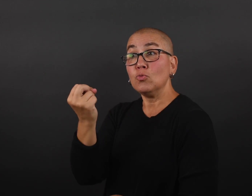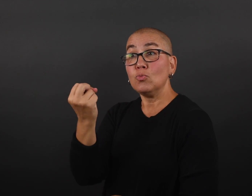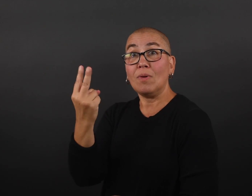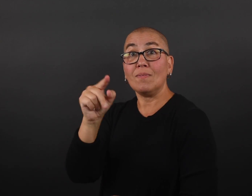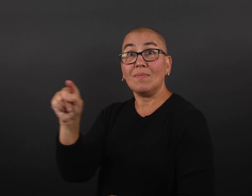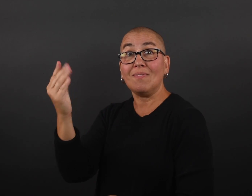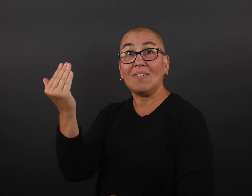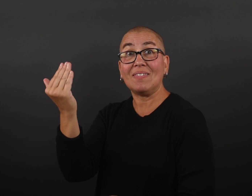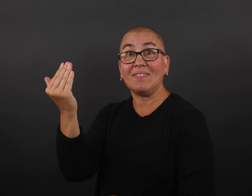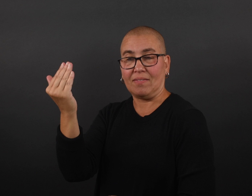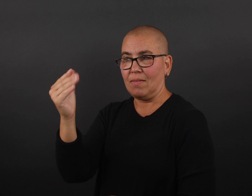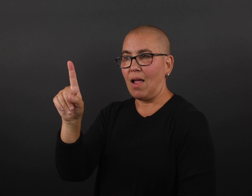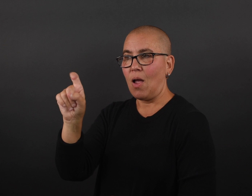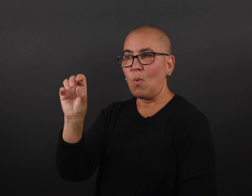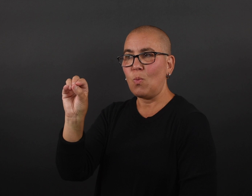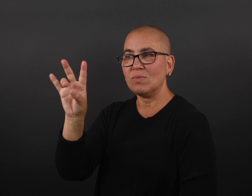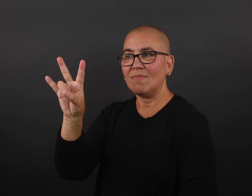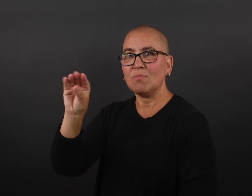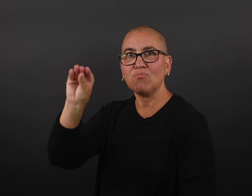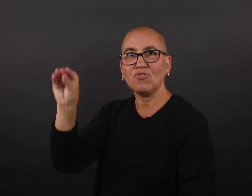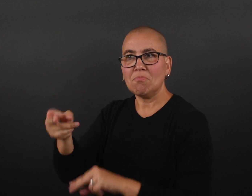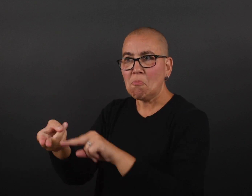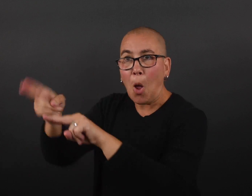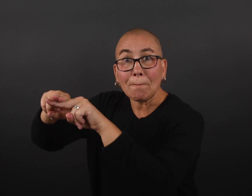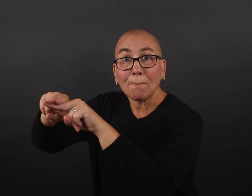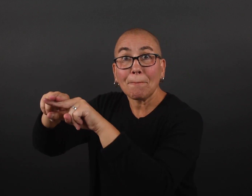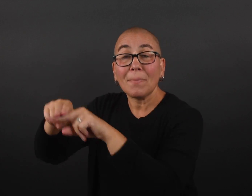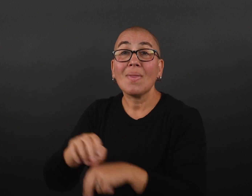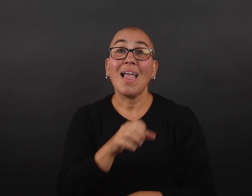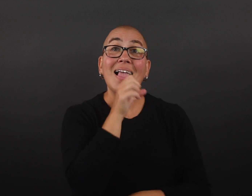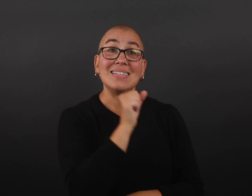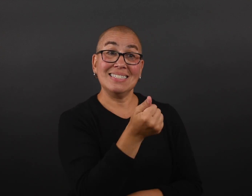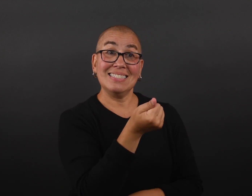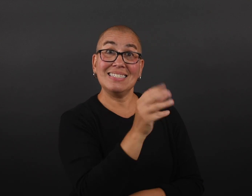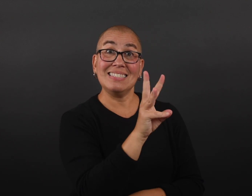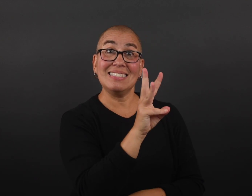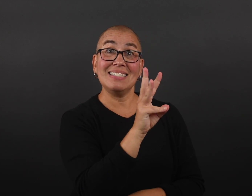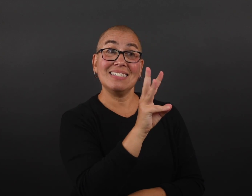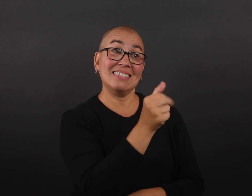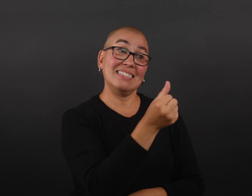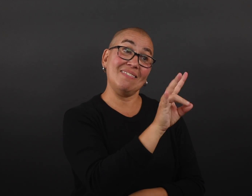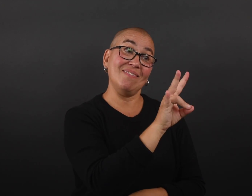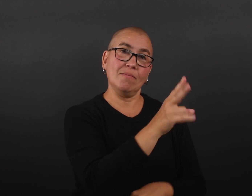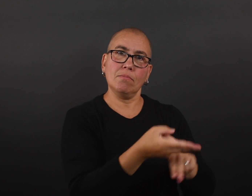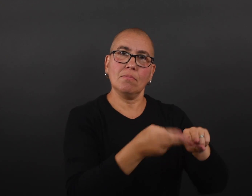received their first dose of the Pfizer COVID-19 vaccine.